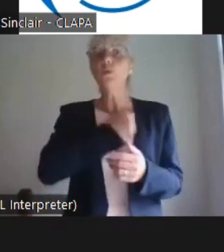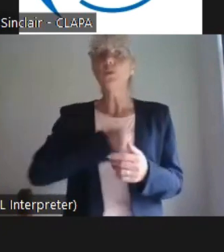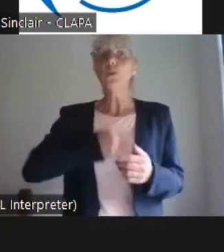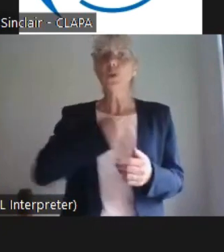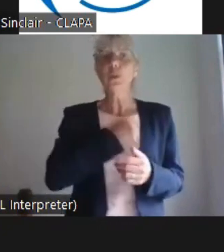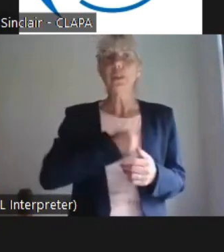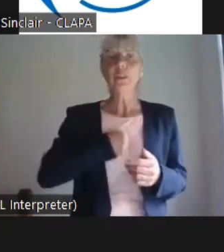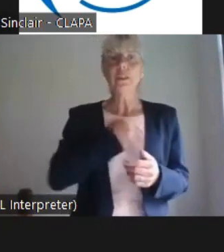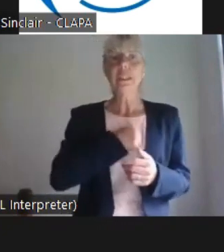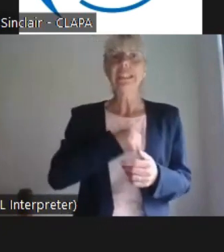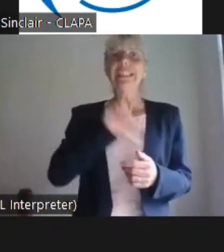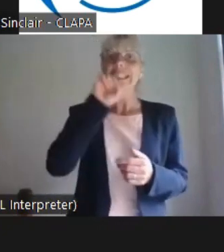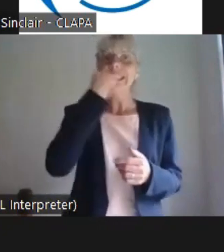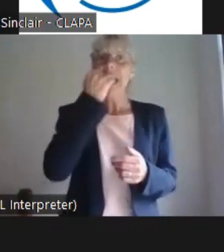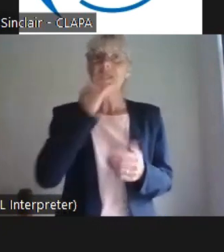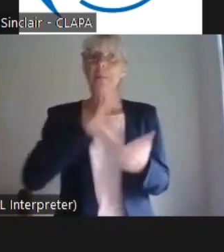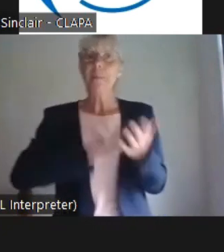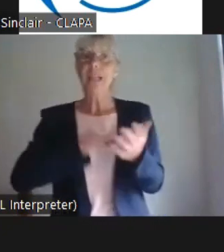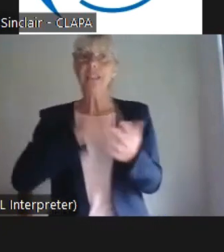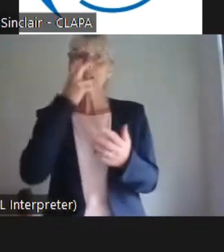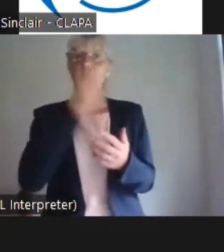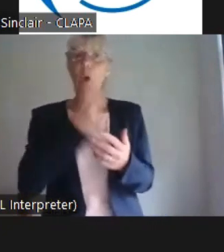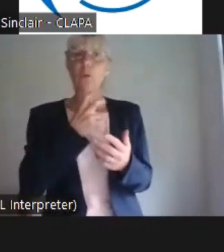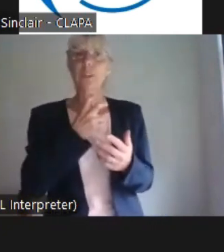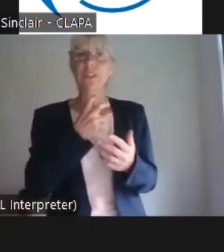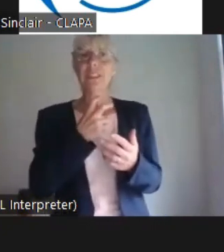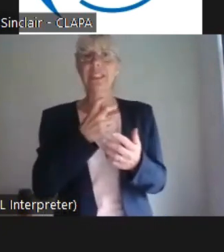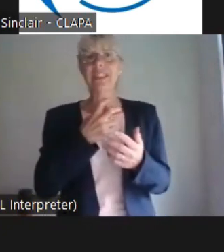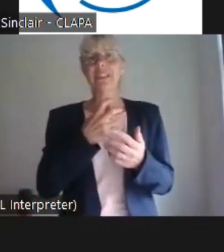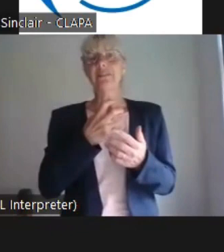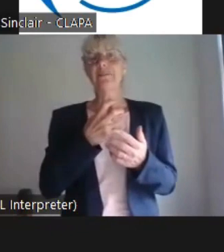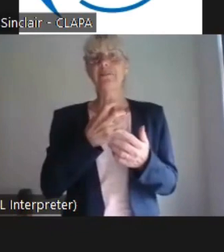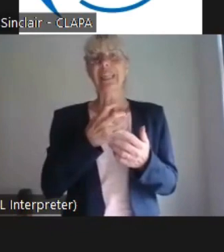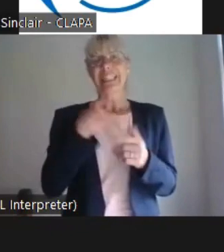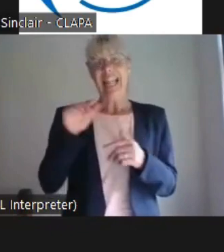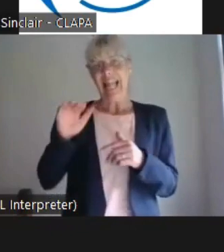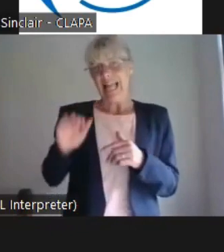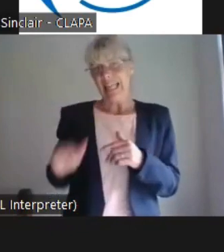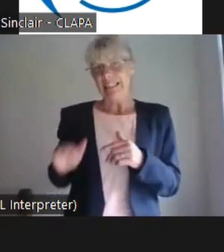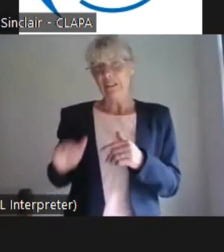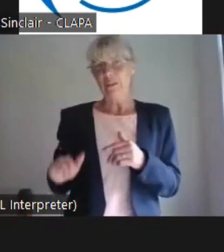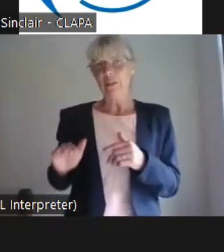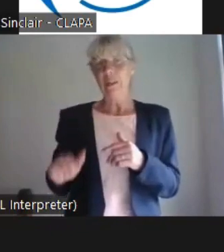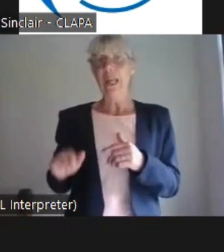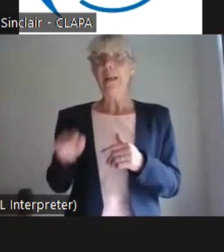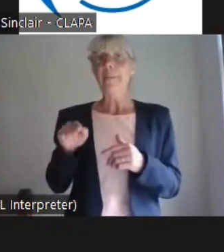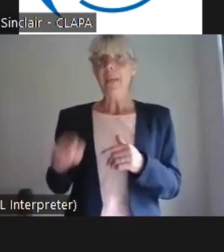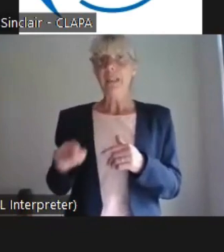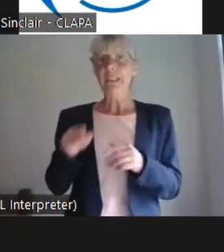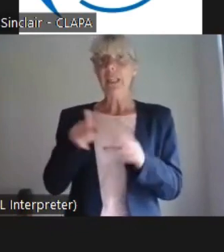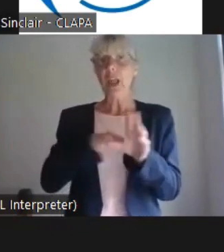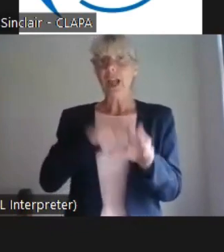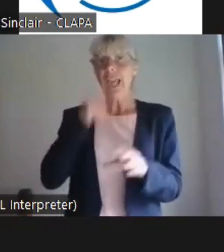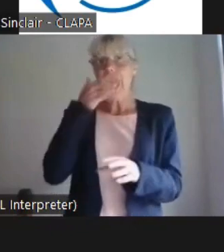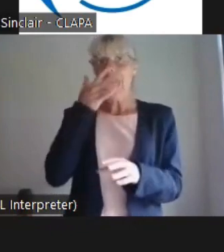10 months old so he's very little at the moment um but even at that young age you can narrate things